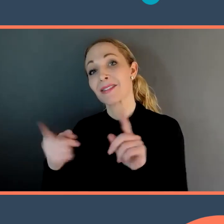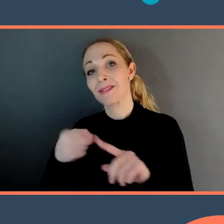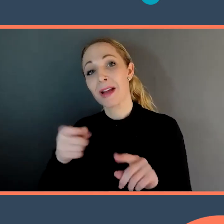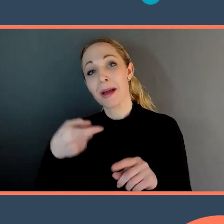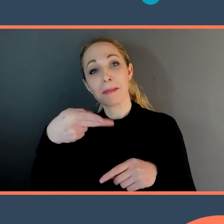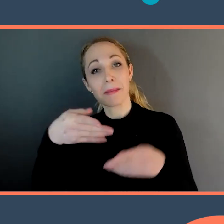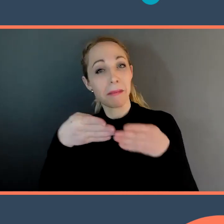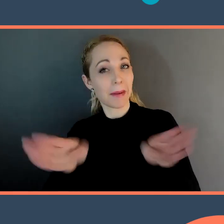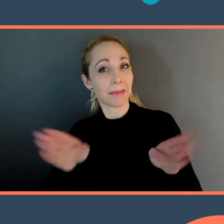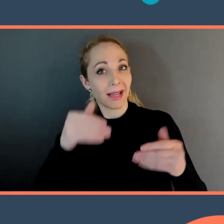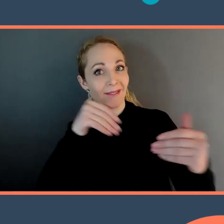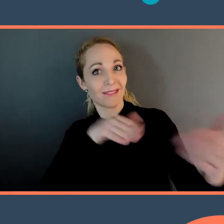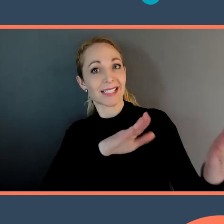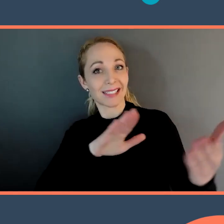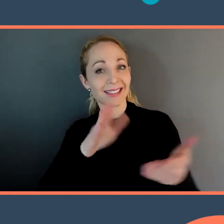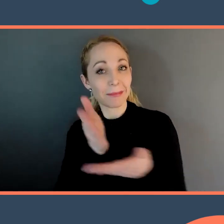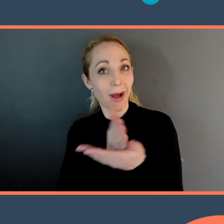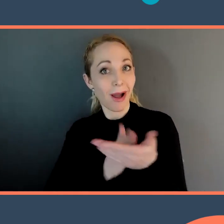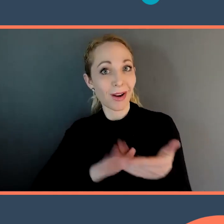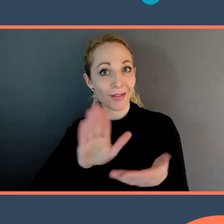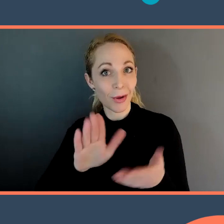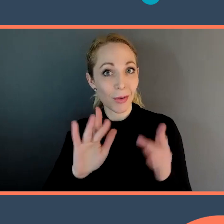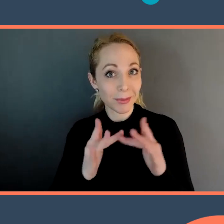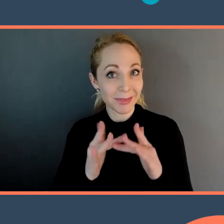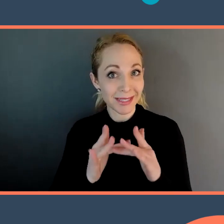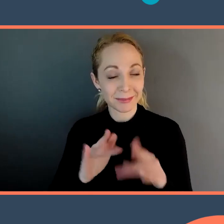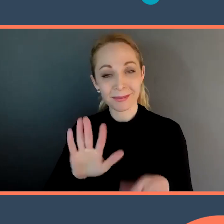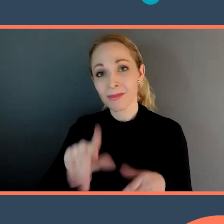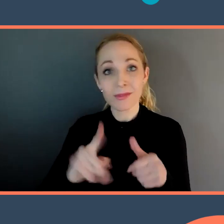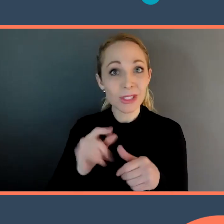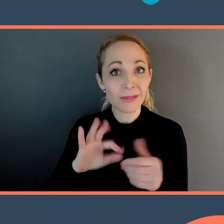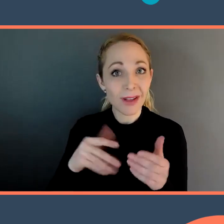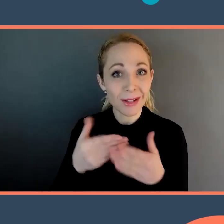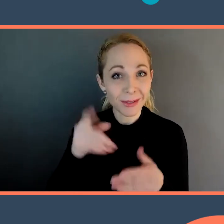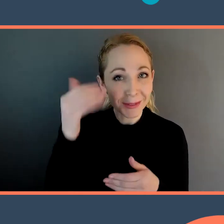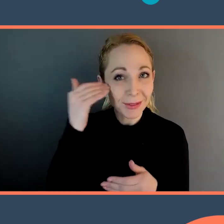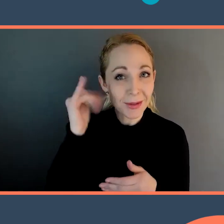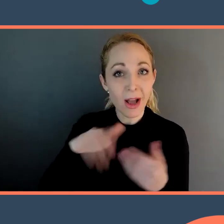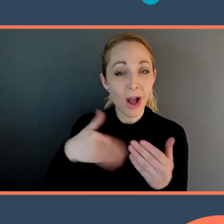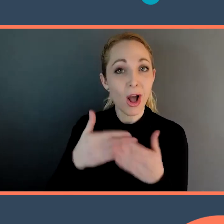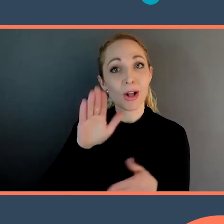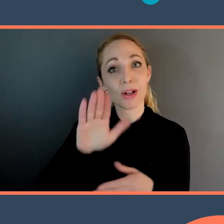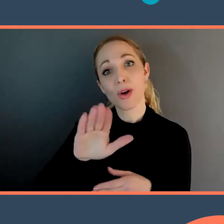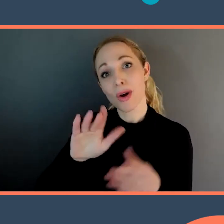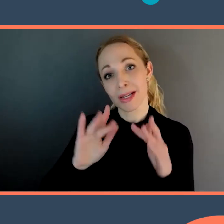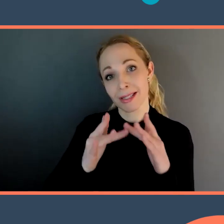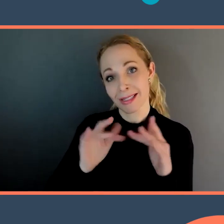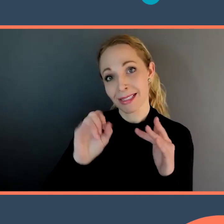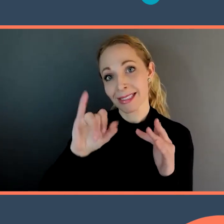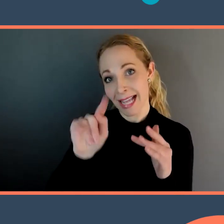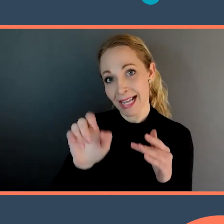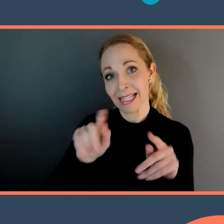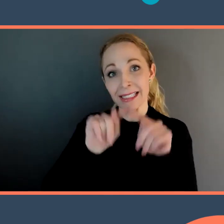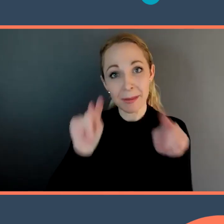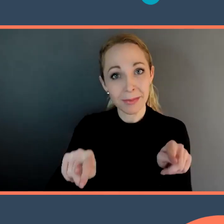FIRST, YOU SHOULD KNOW THAT ALL OF YOUR SITE TEMPLATES AND MODULES THAT YOU USE ON YOUR PUBLIC SIDE OF YOUR